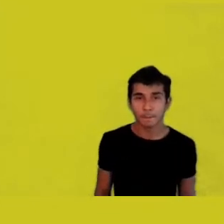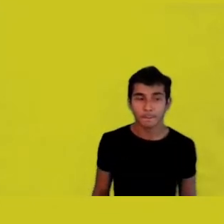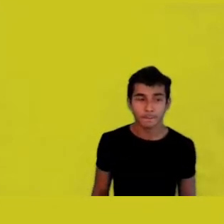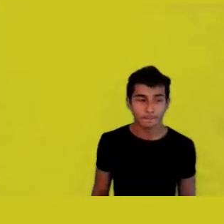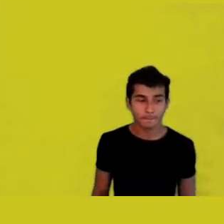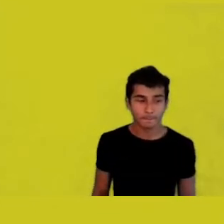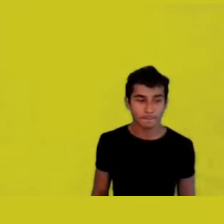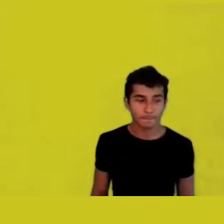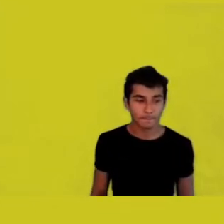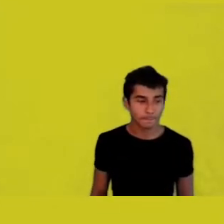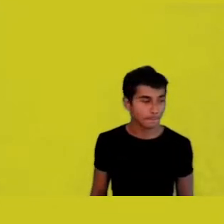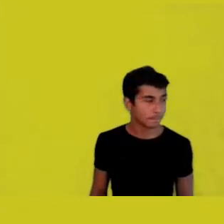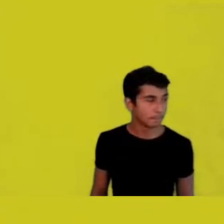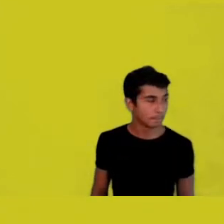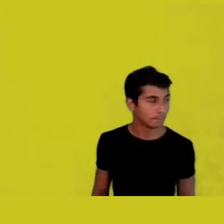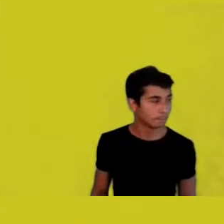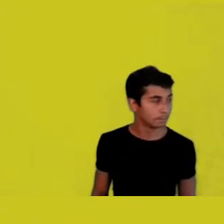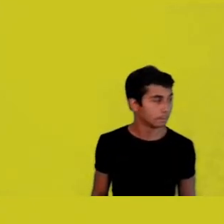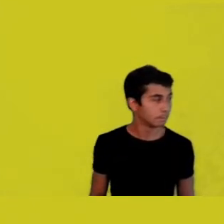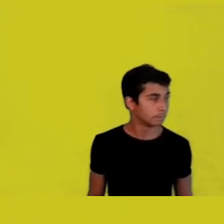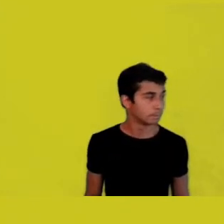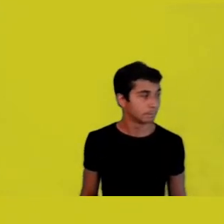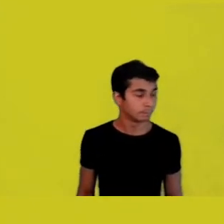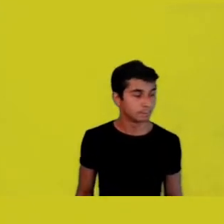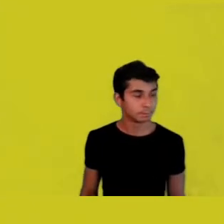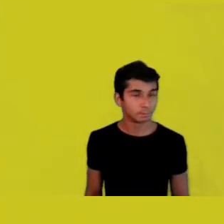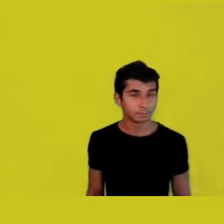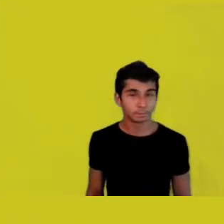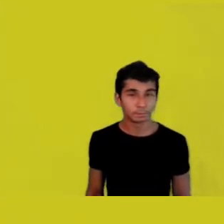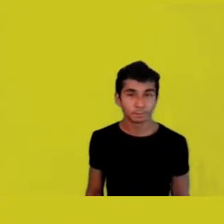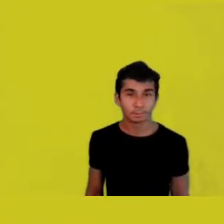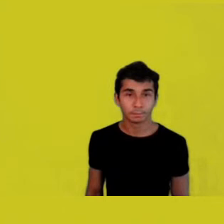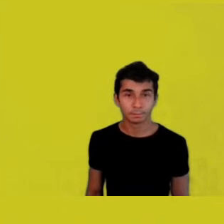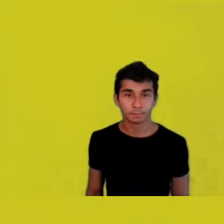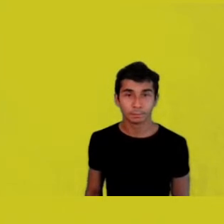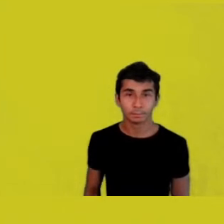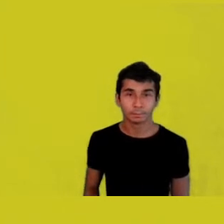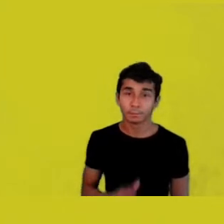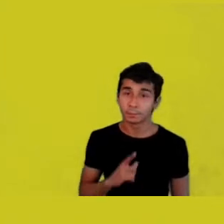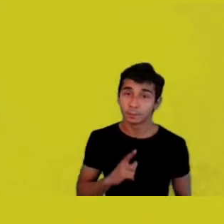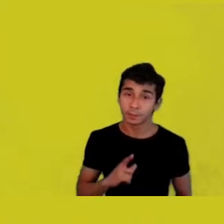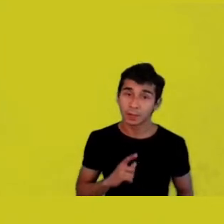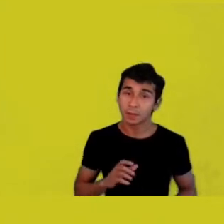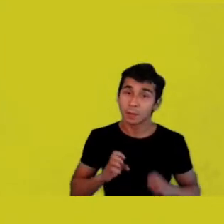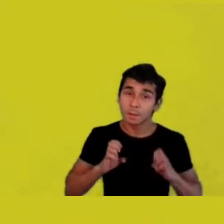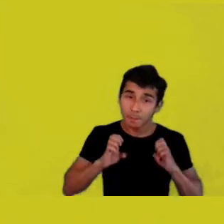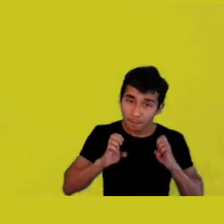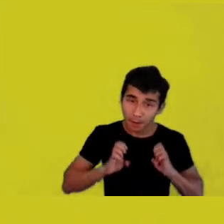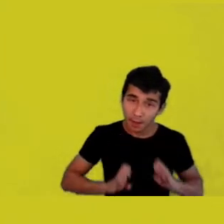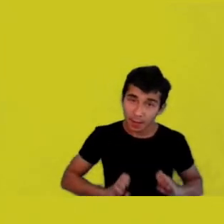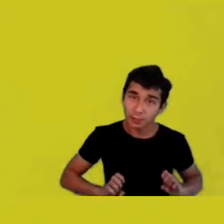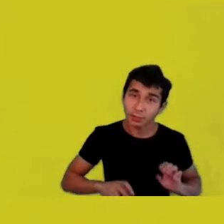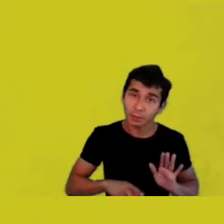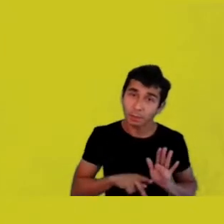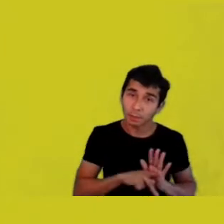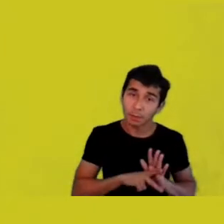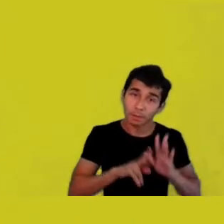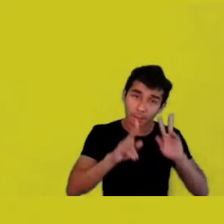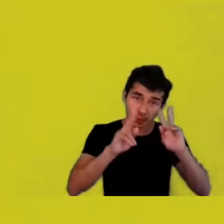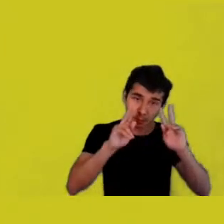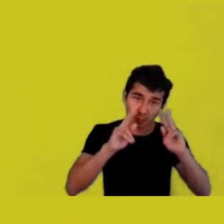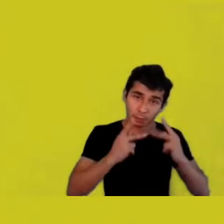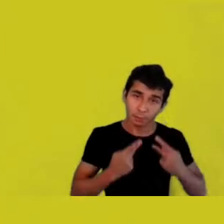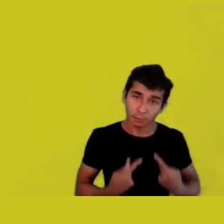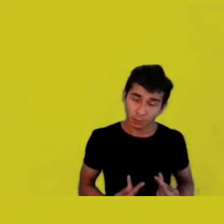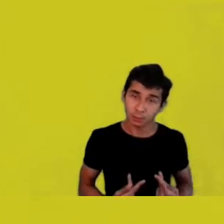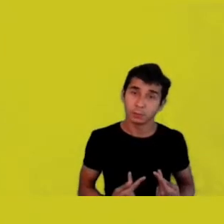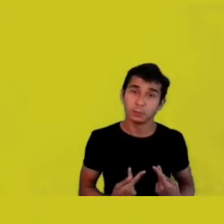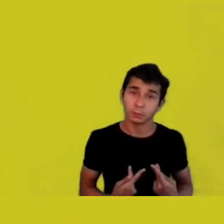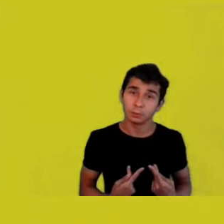So, we have here an ontological ethics opposed to the absence of ethics